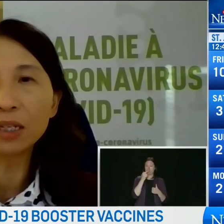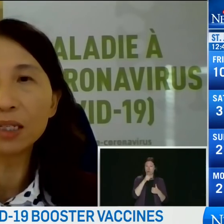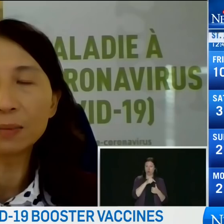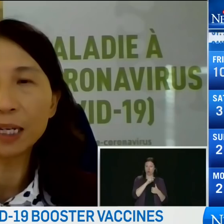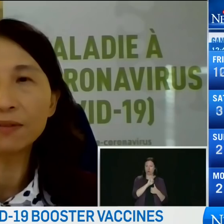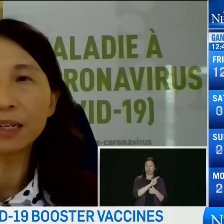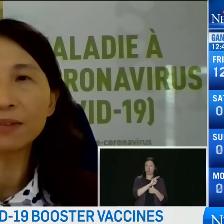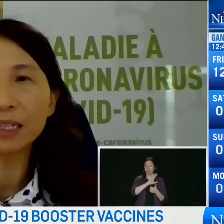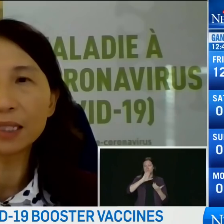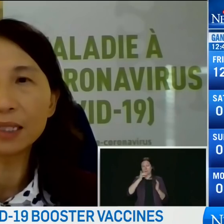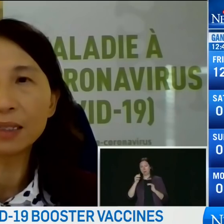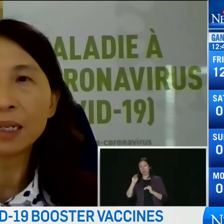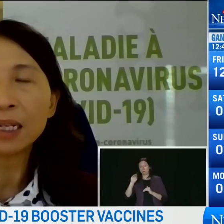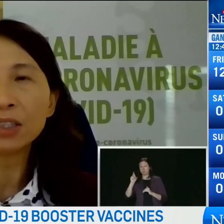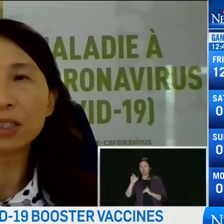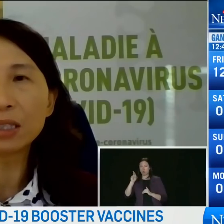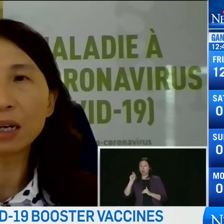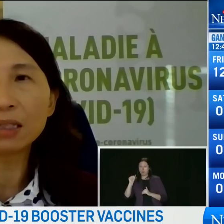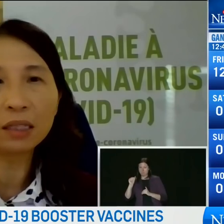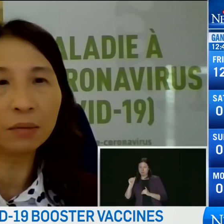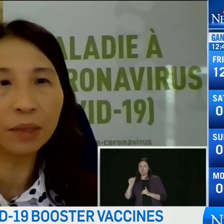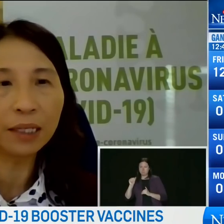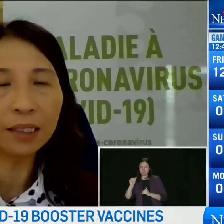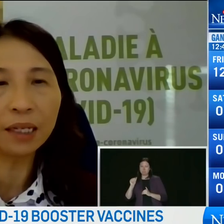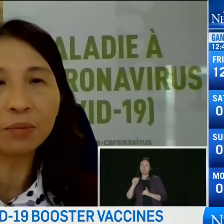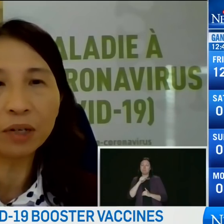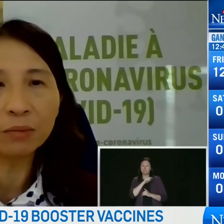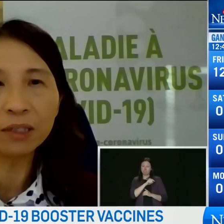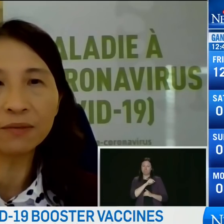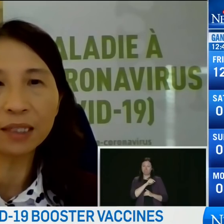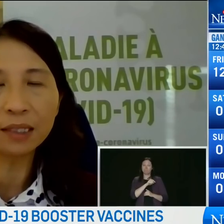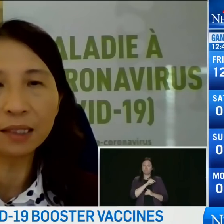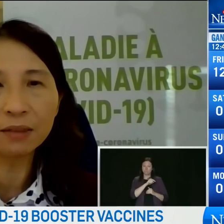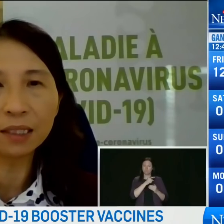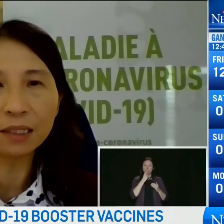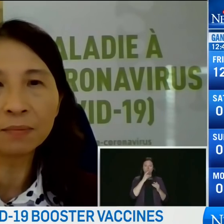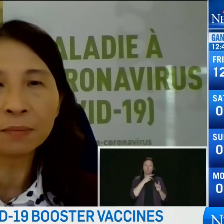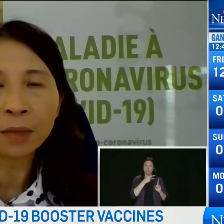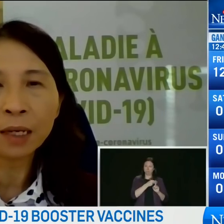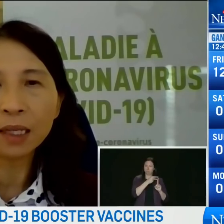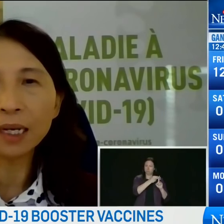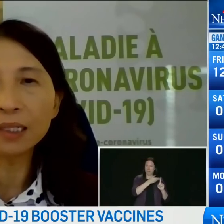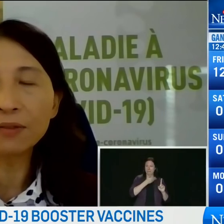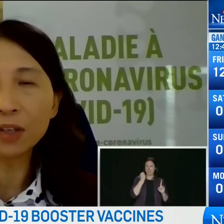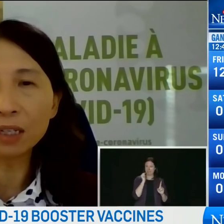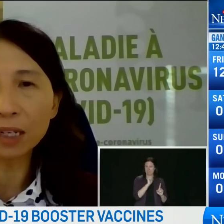THE USE OF PFIZER, BIONTECH